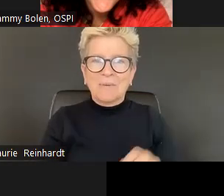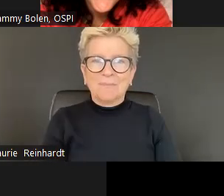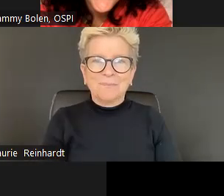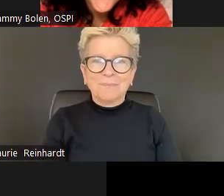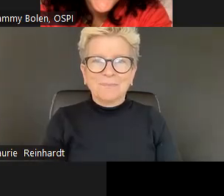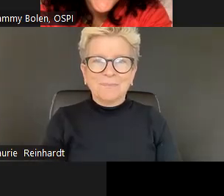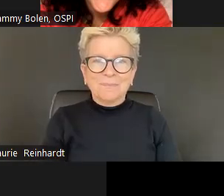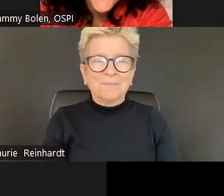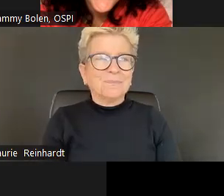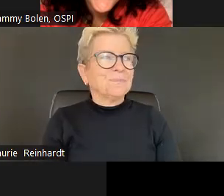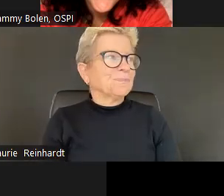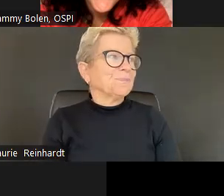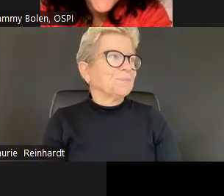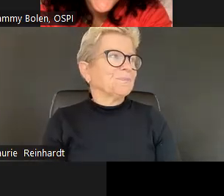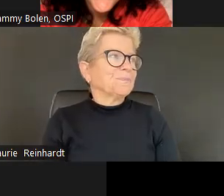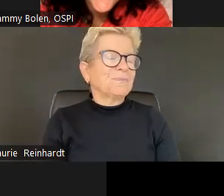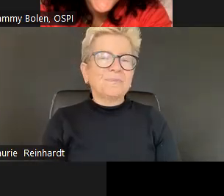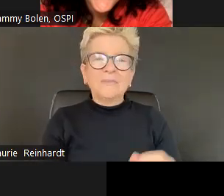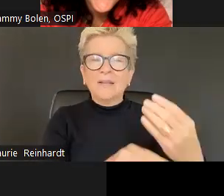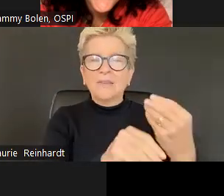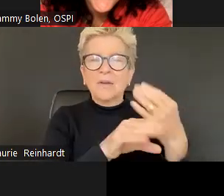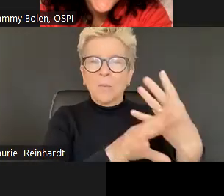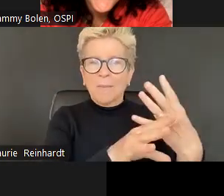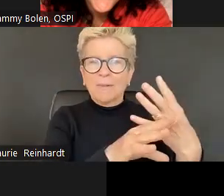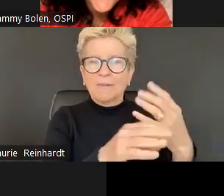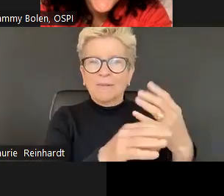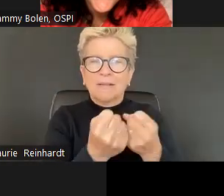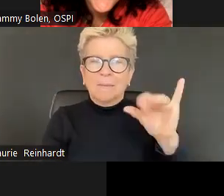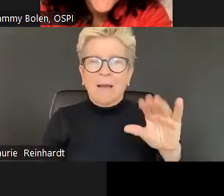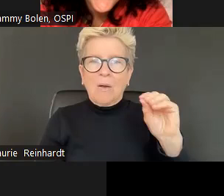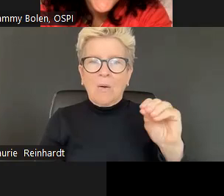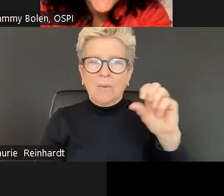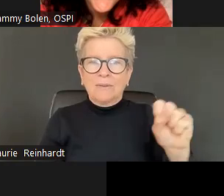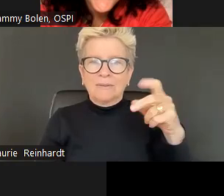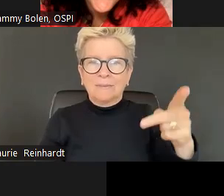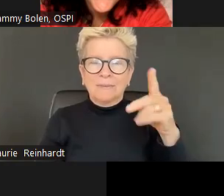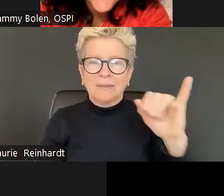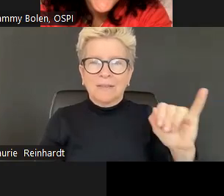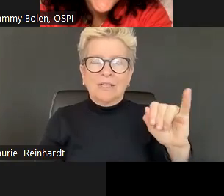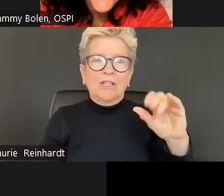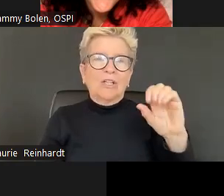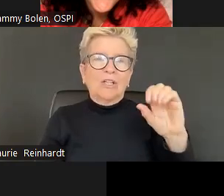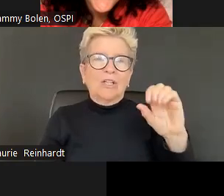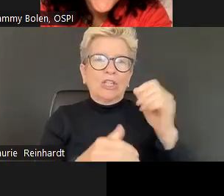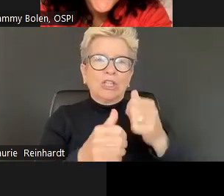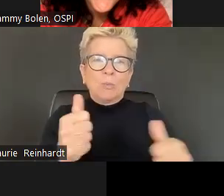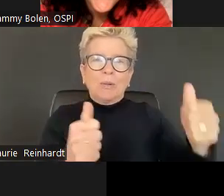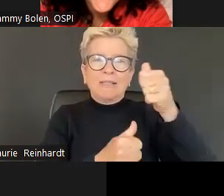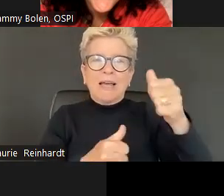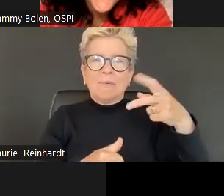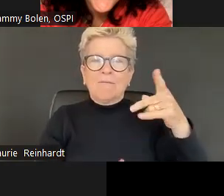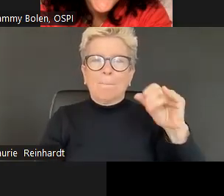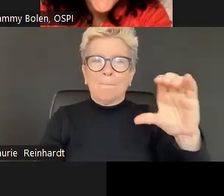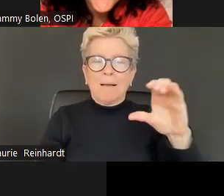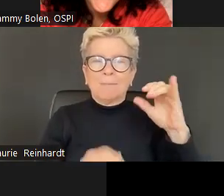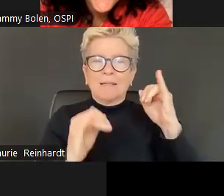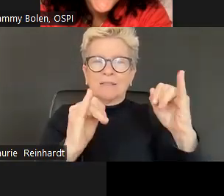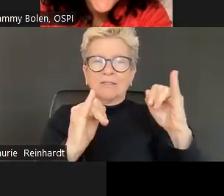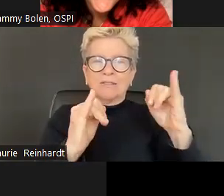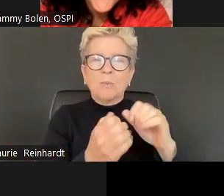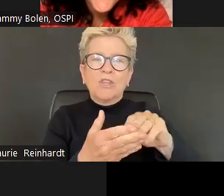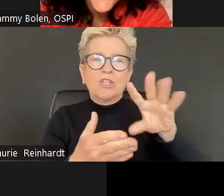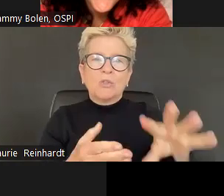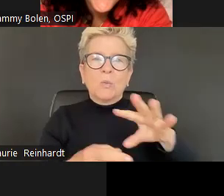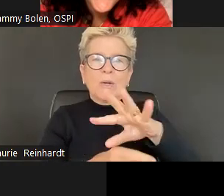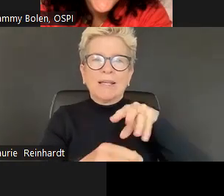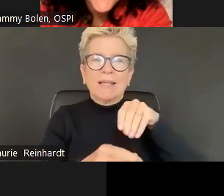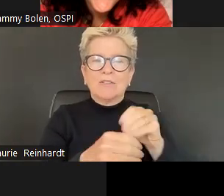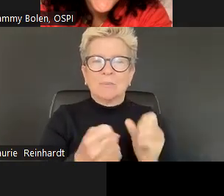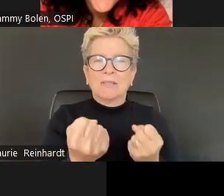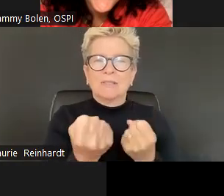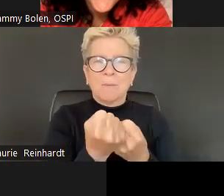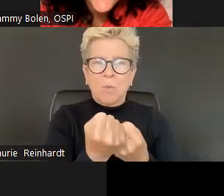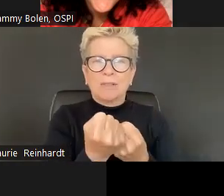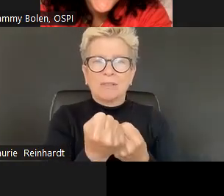and in our website. Thank you so much for joining us and we'll go ahead and just get started.